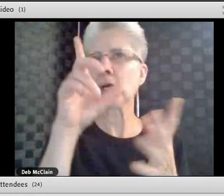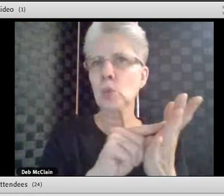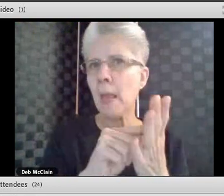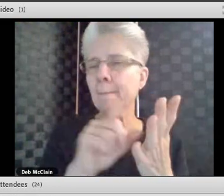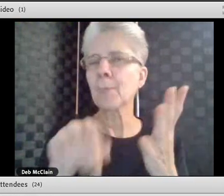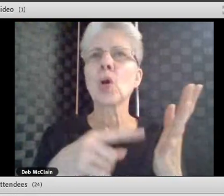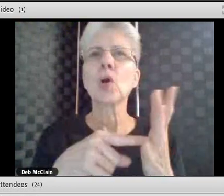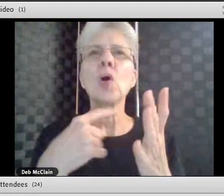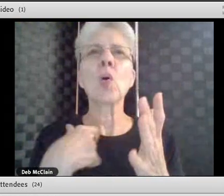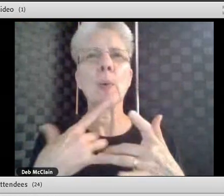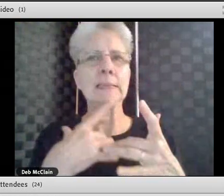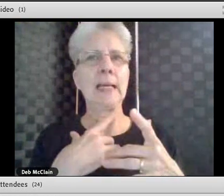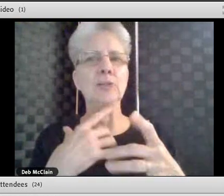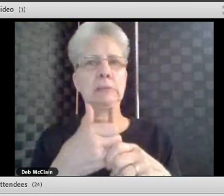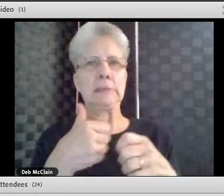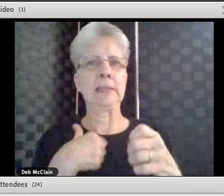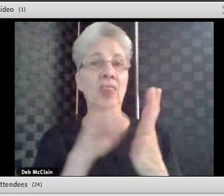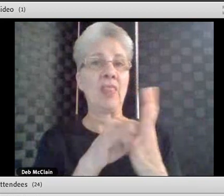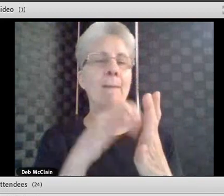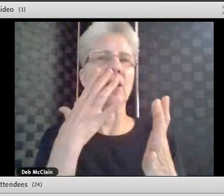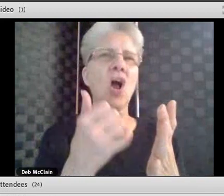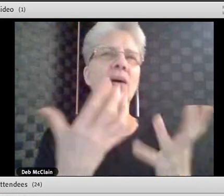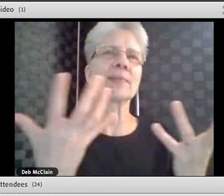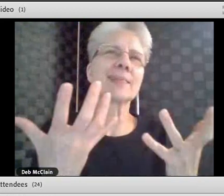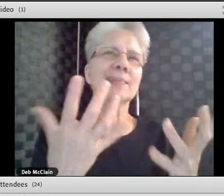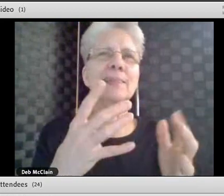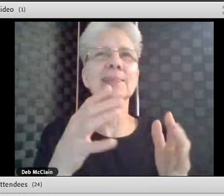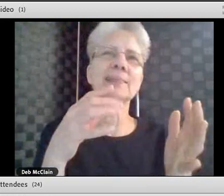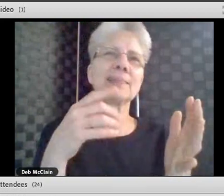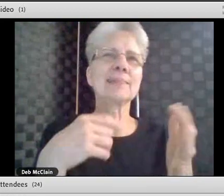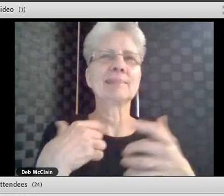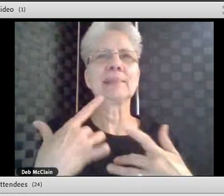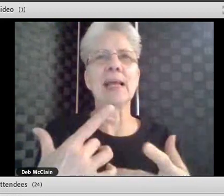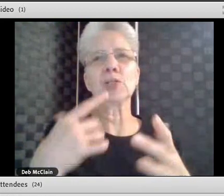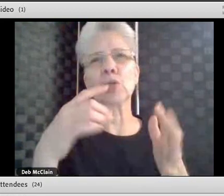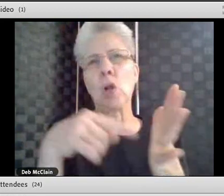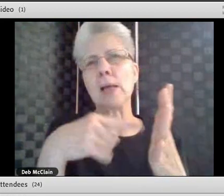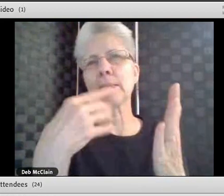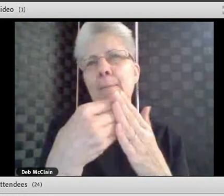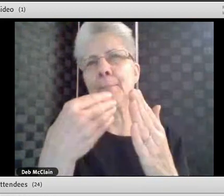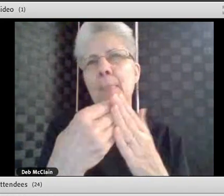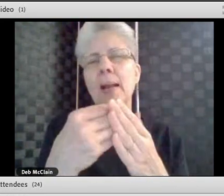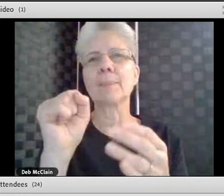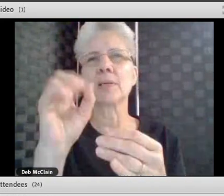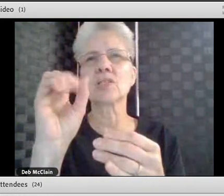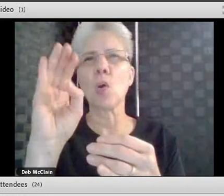television, the newspaper. We tend to shy away from that, you know, because it does tend to cost a lot of money.